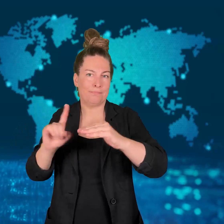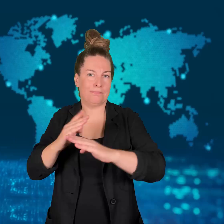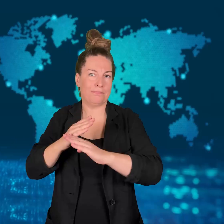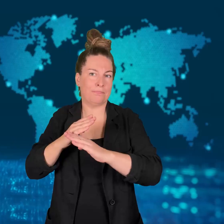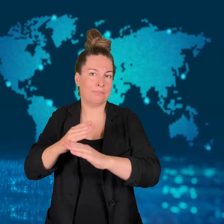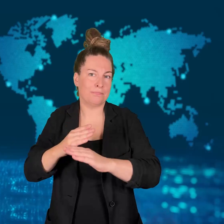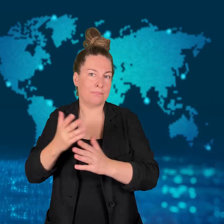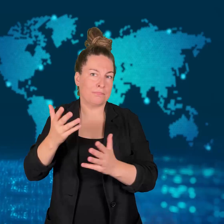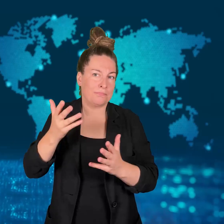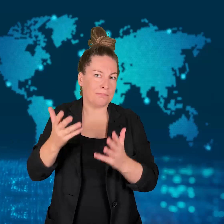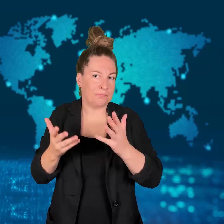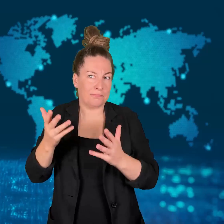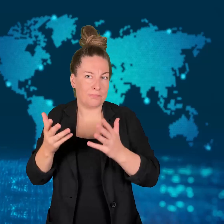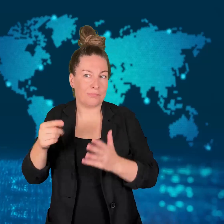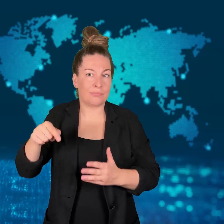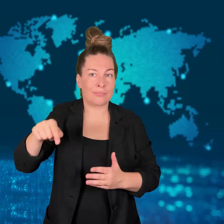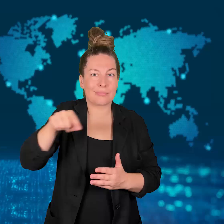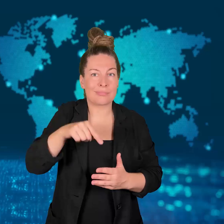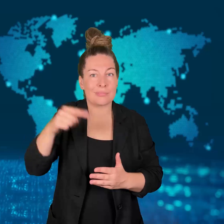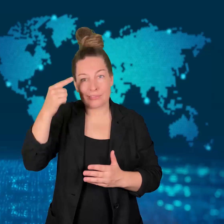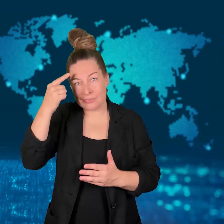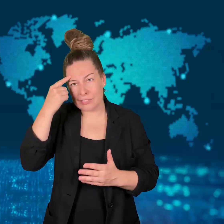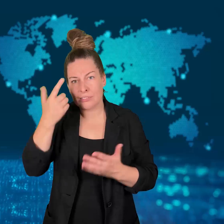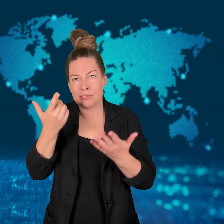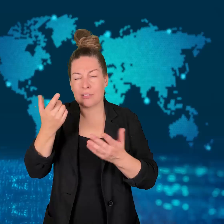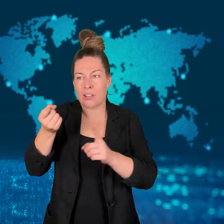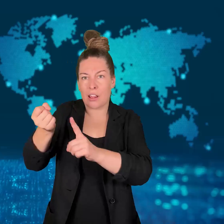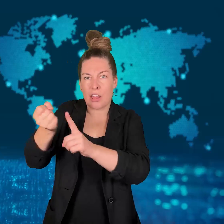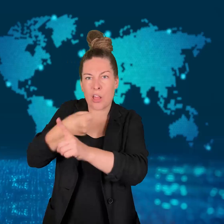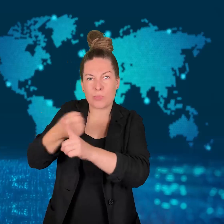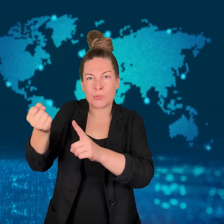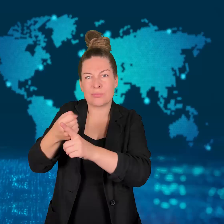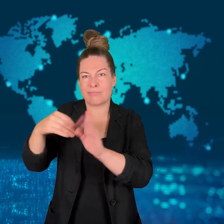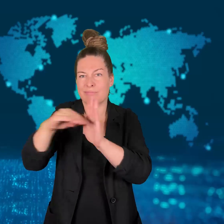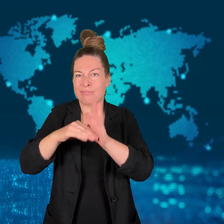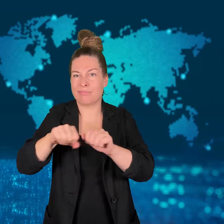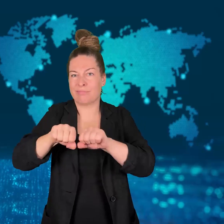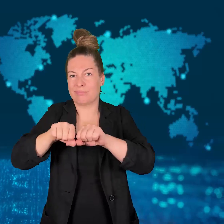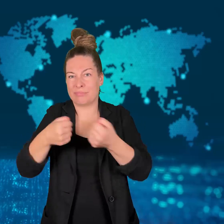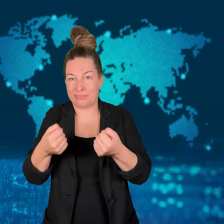age 10 in the Northern Territory.